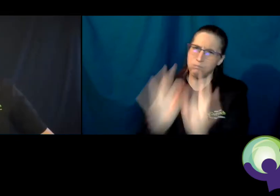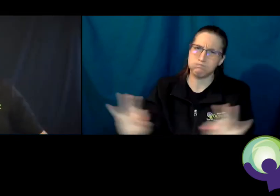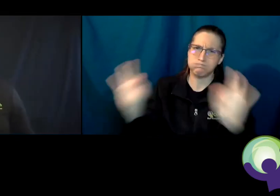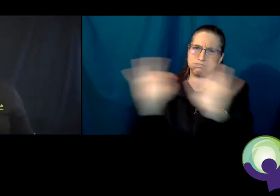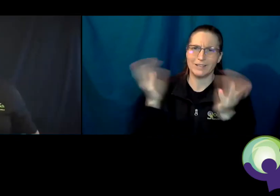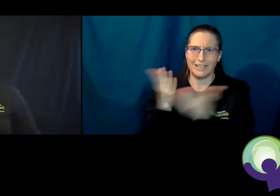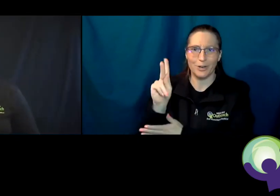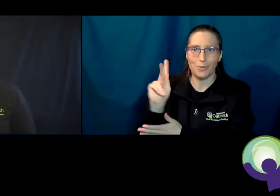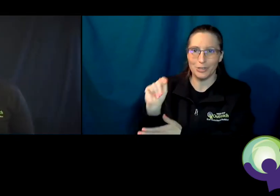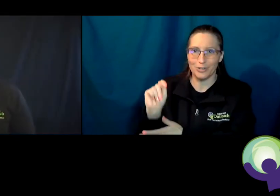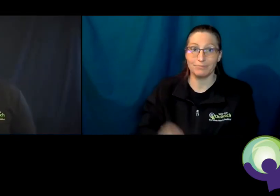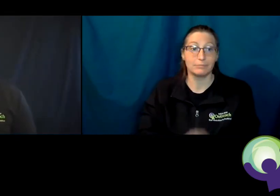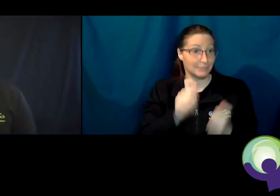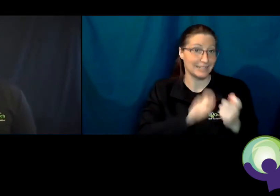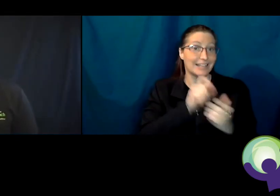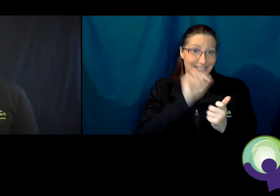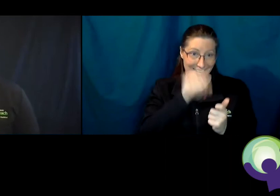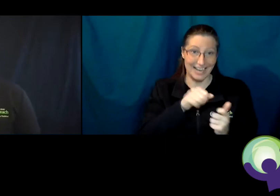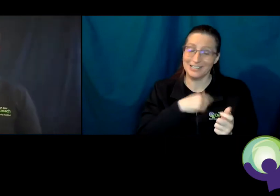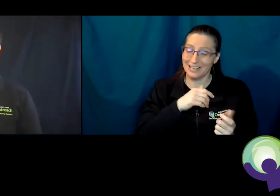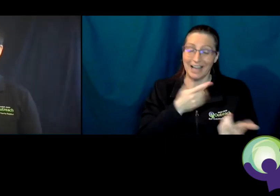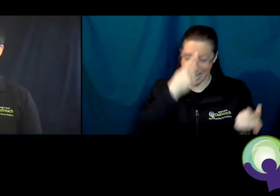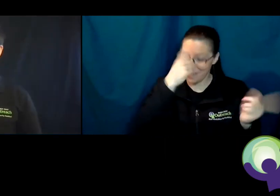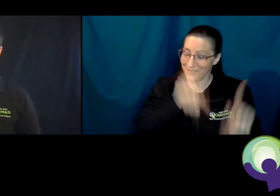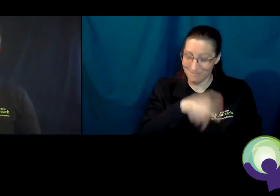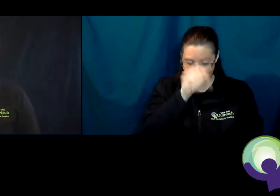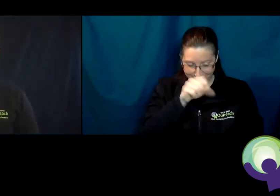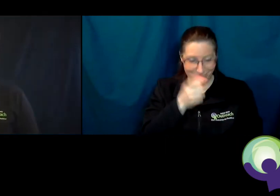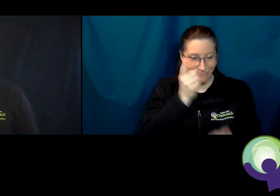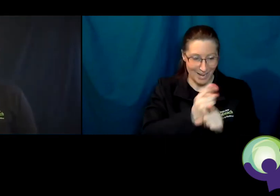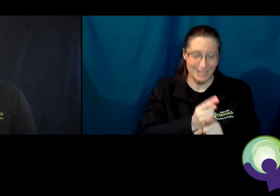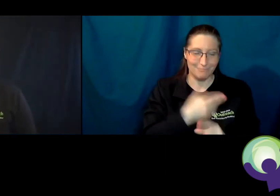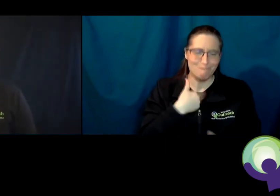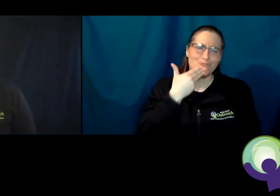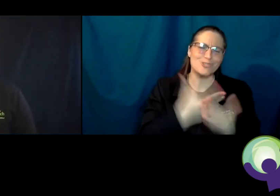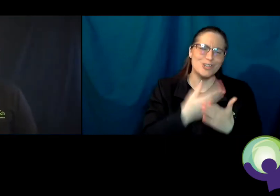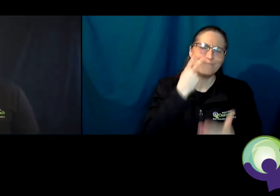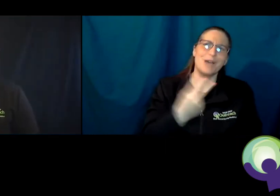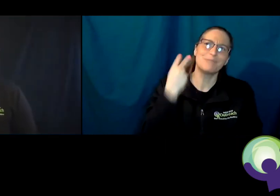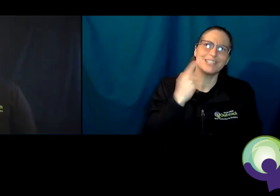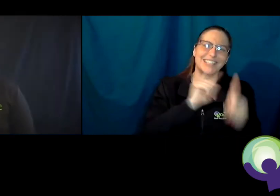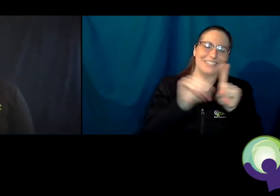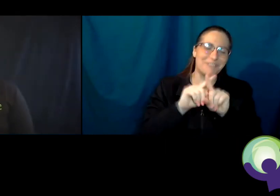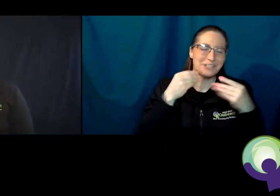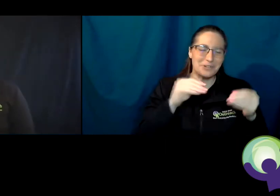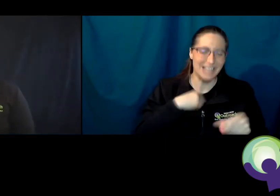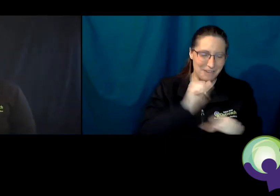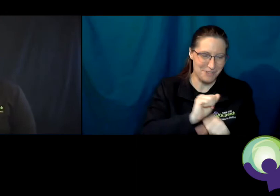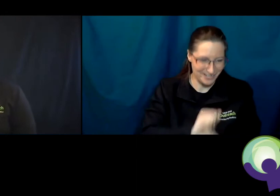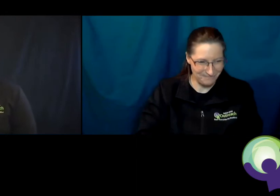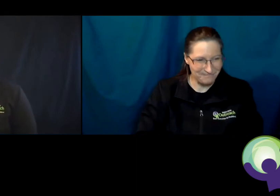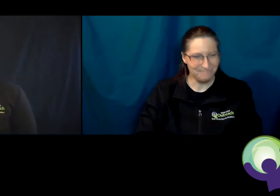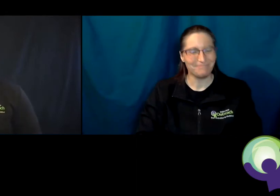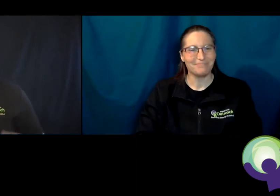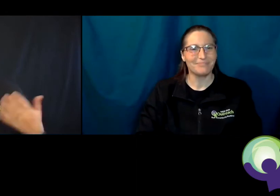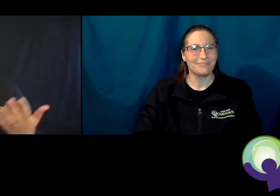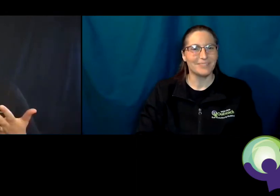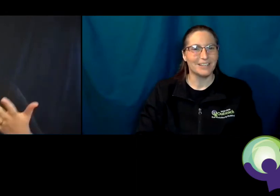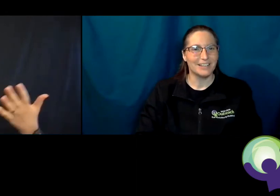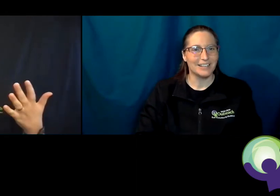Keith: Exactly, I couldn't agree more. Fond memories of the stores that I worked at. So now with a new